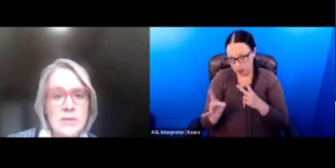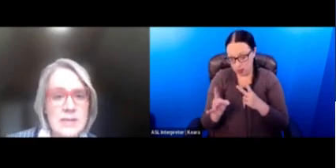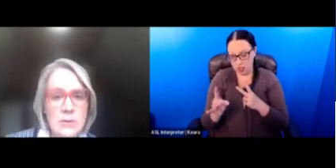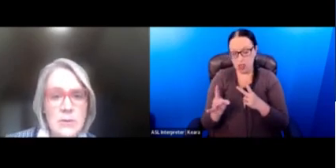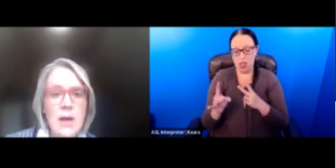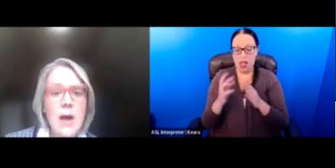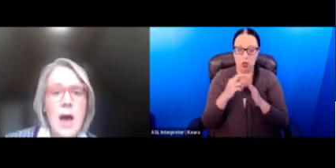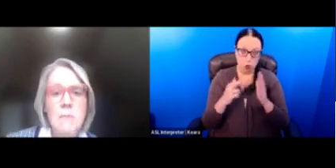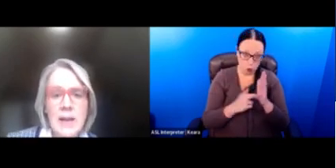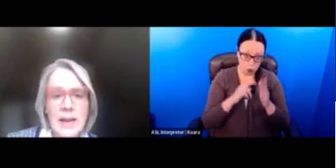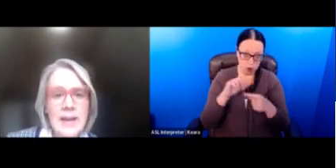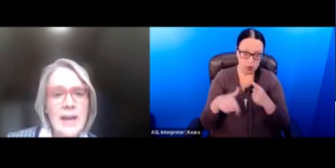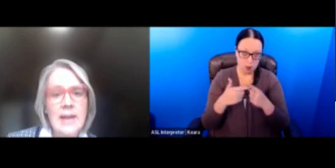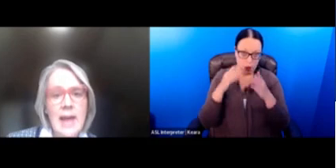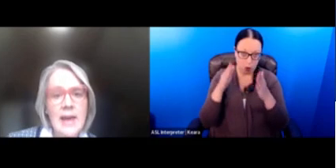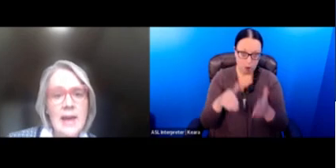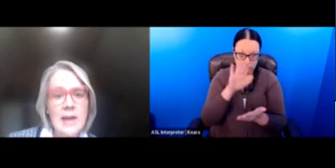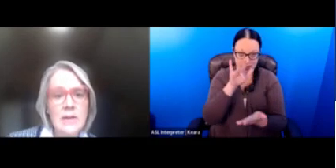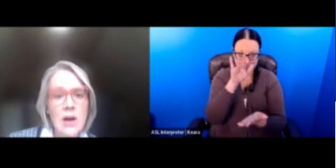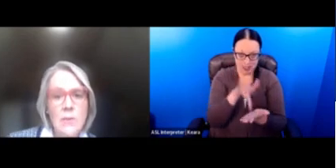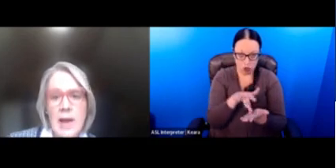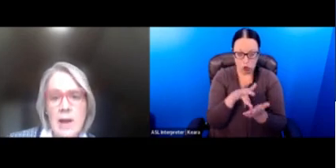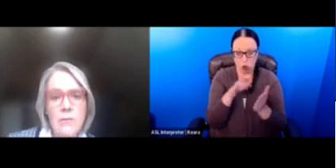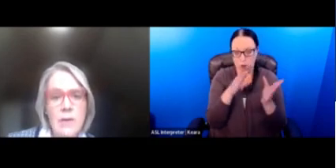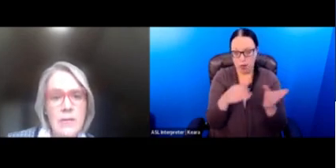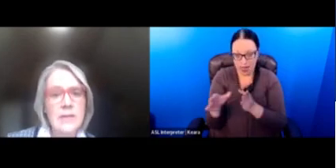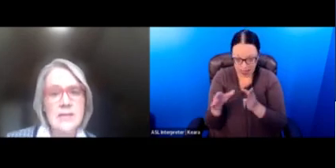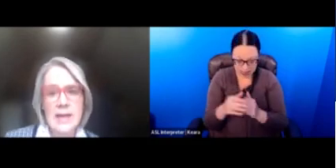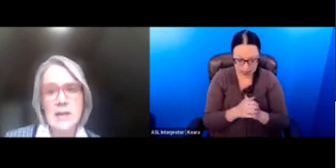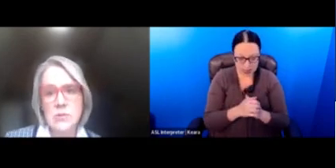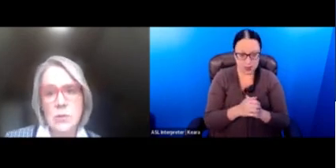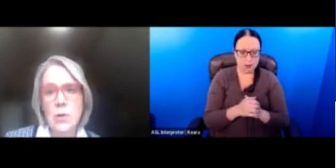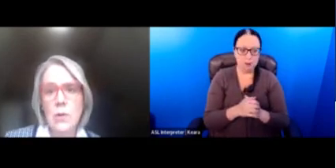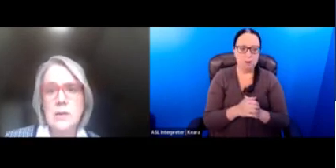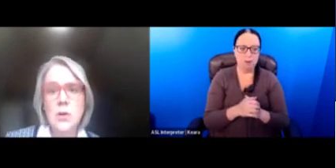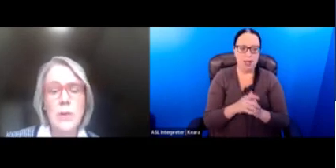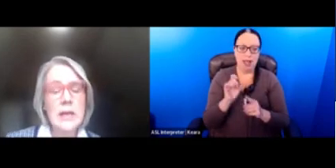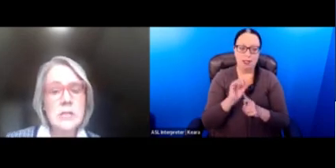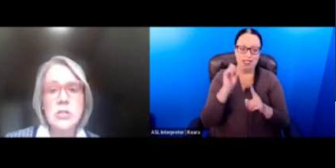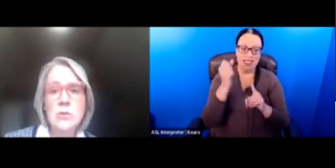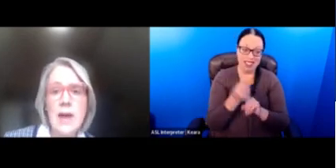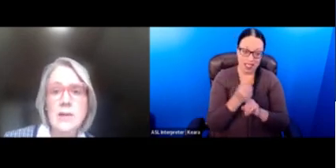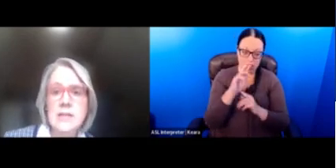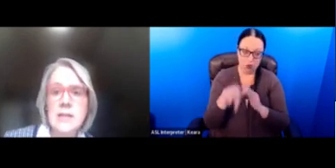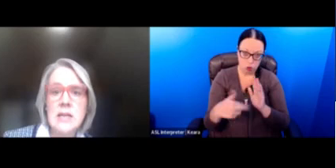in 2016 dignity of choice became a goal in Tennessee as part of our Tennessee systems